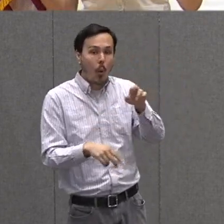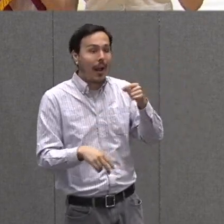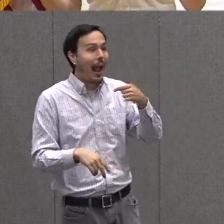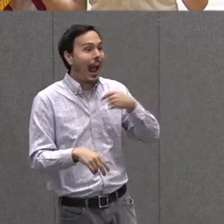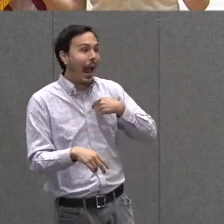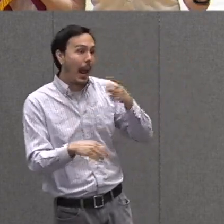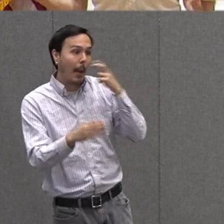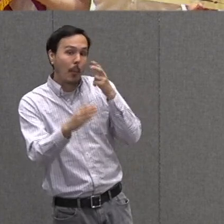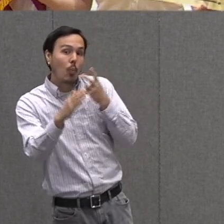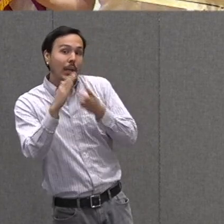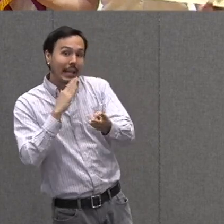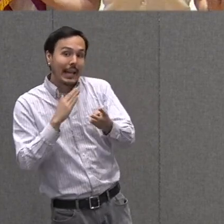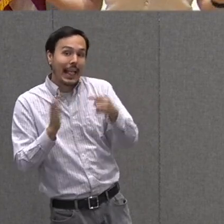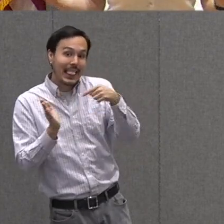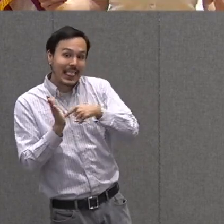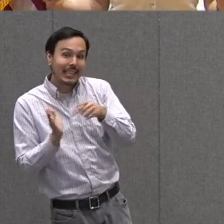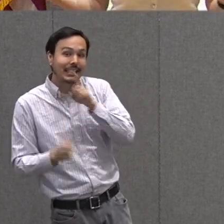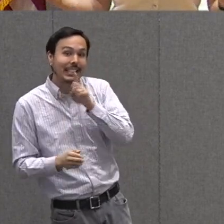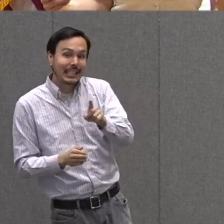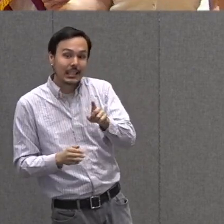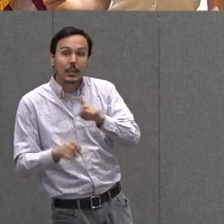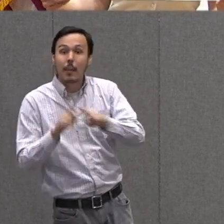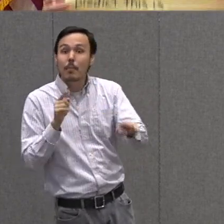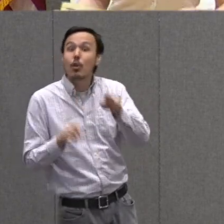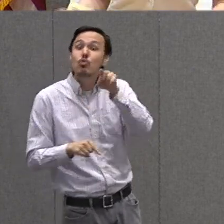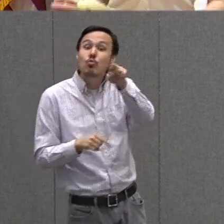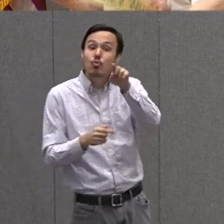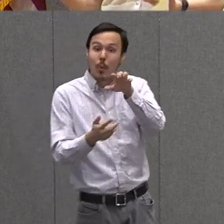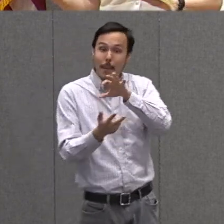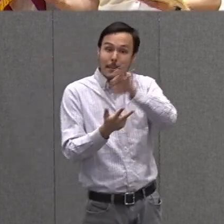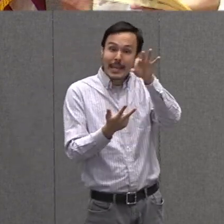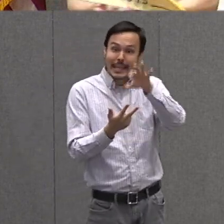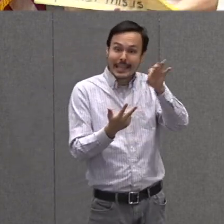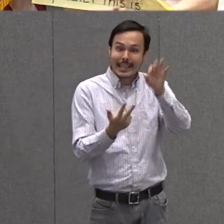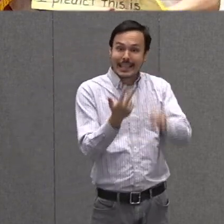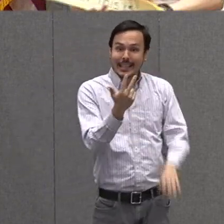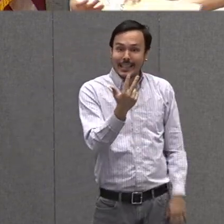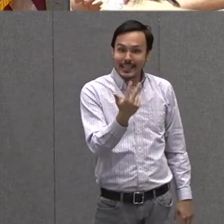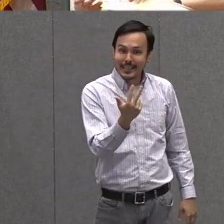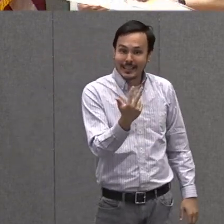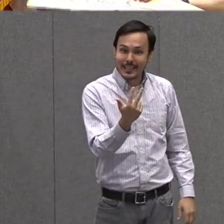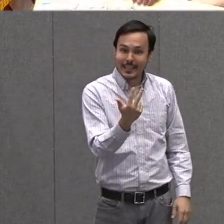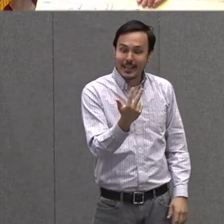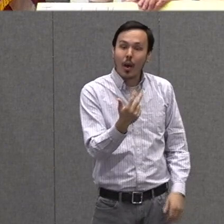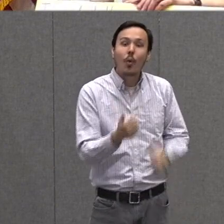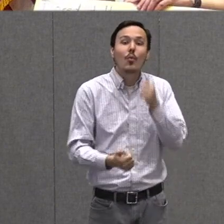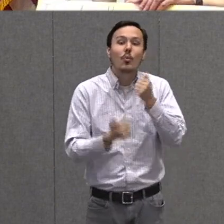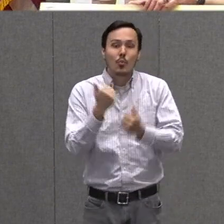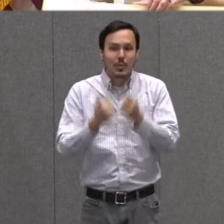But this time it's going to be your choice. You get to pick which one you would like to use.